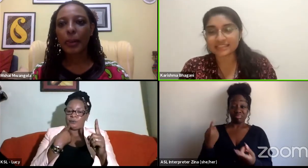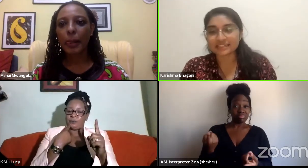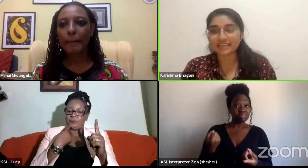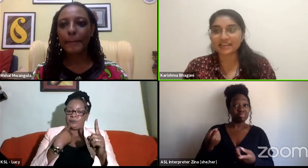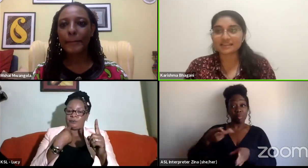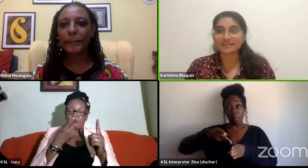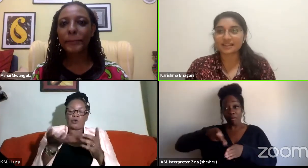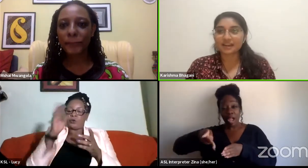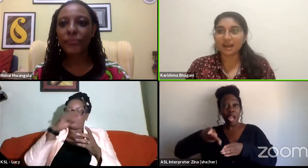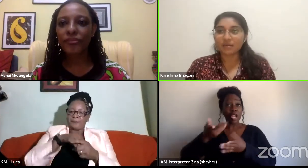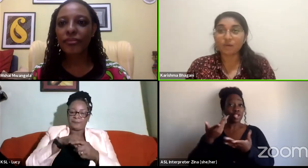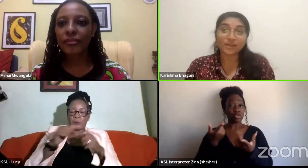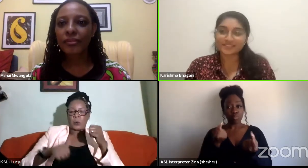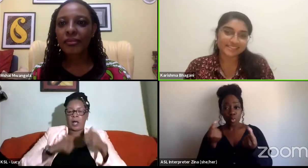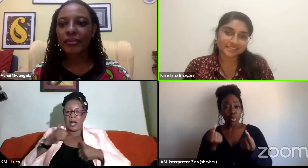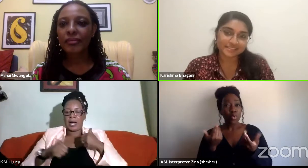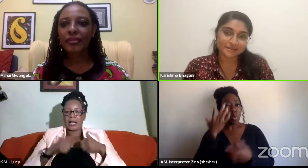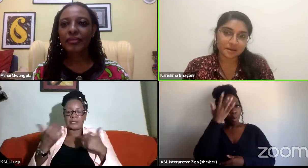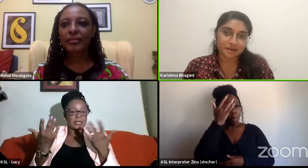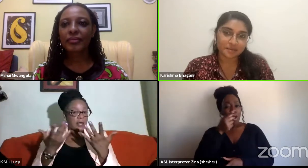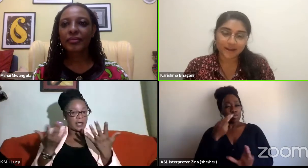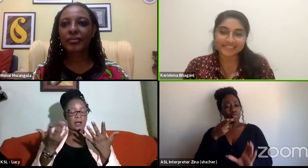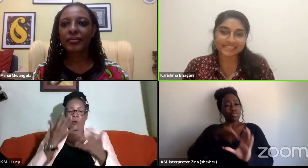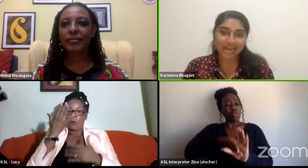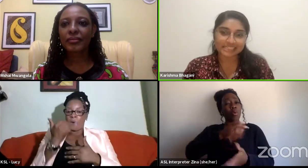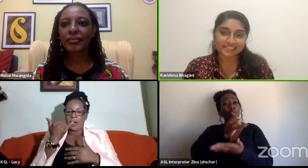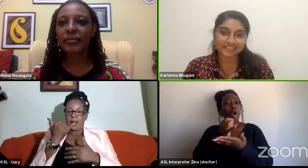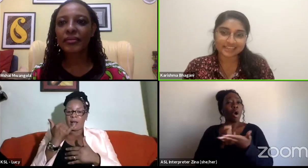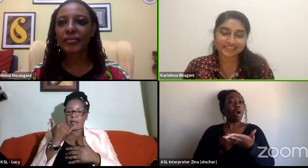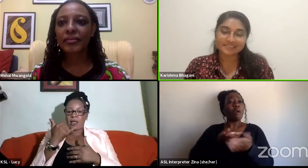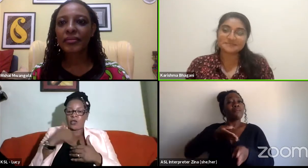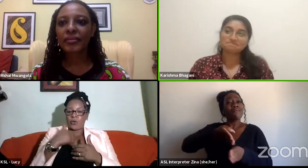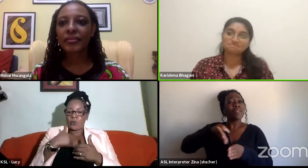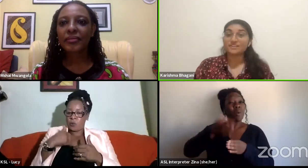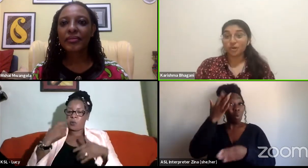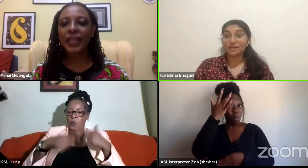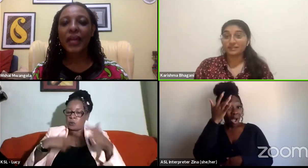and why you're still a practicing artist today and scholar.